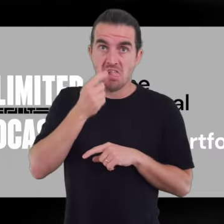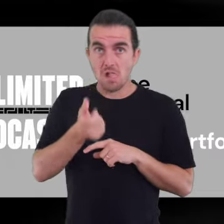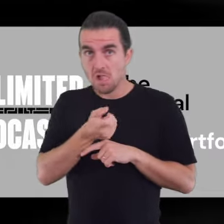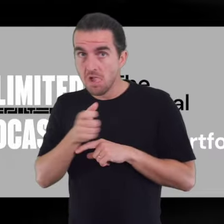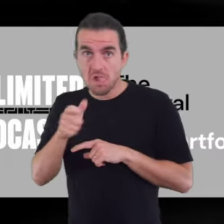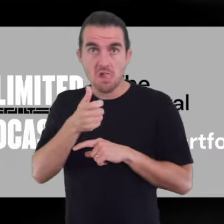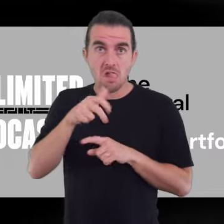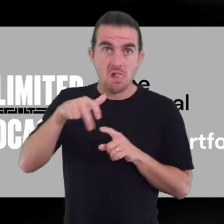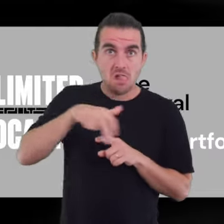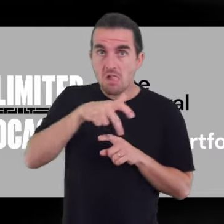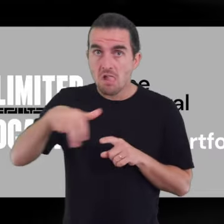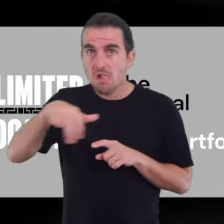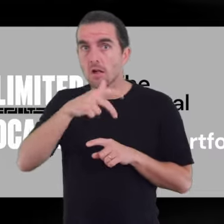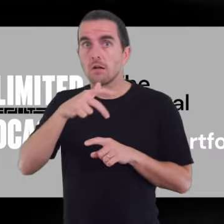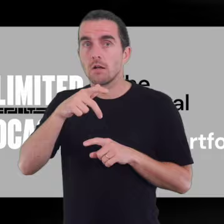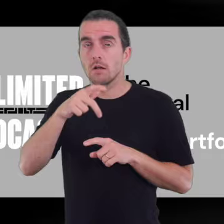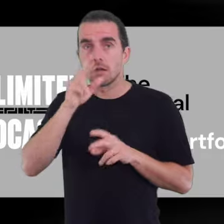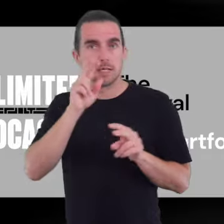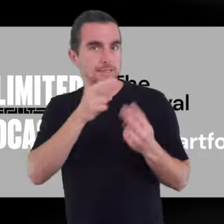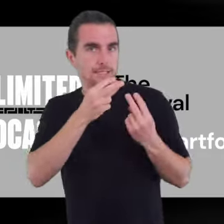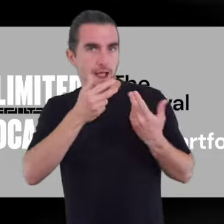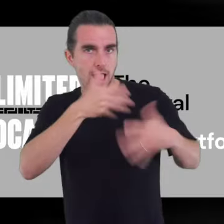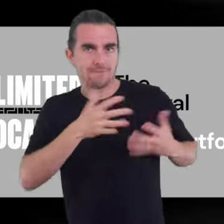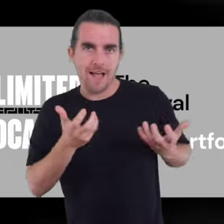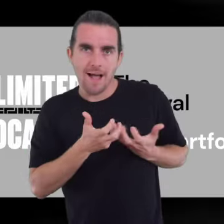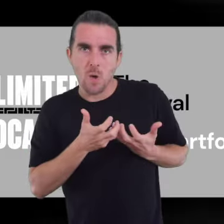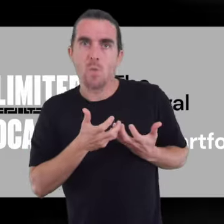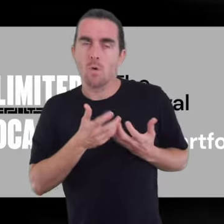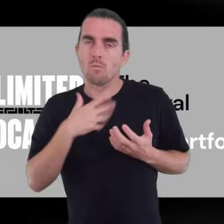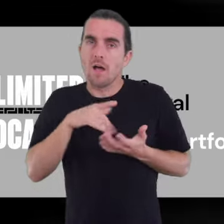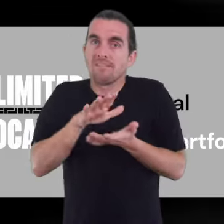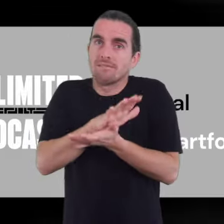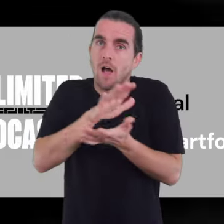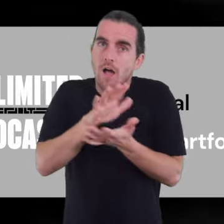to effectively play with this technology. There's different styles for the trails that you leave.